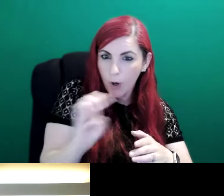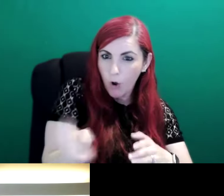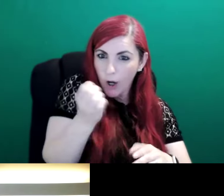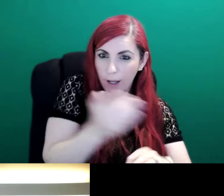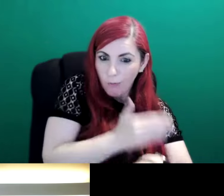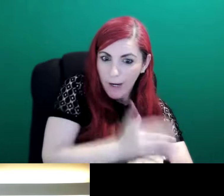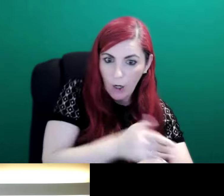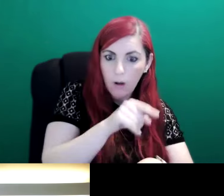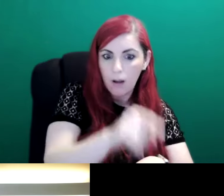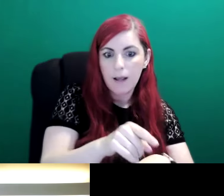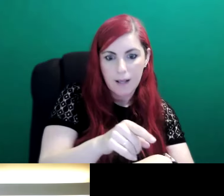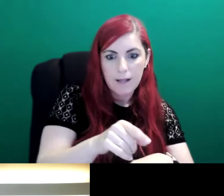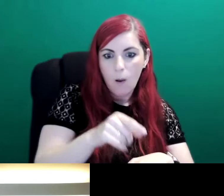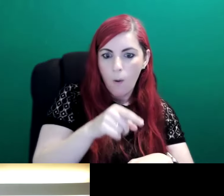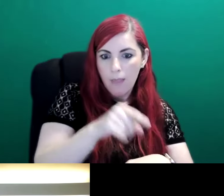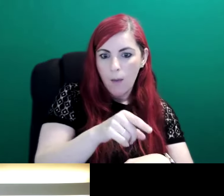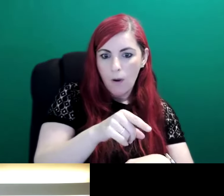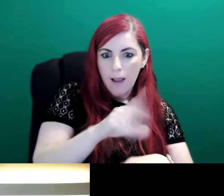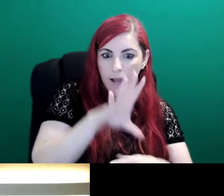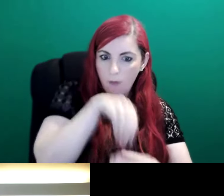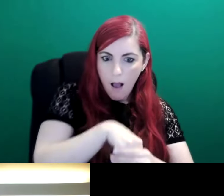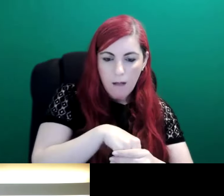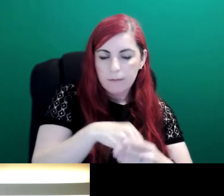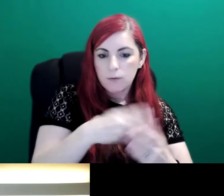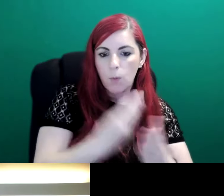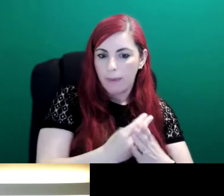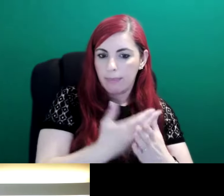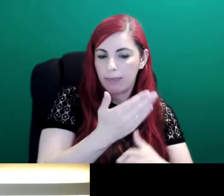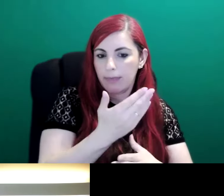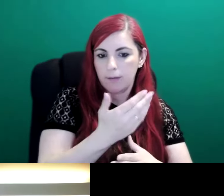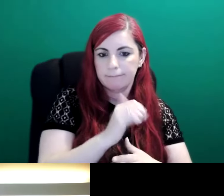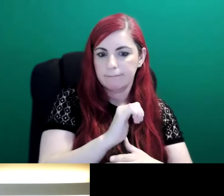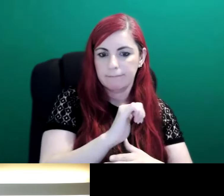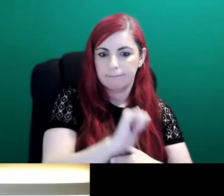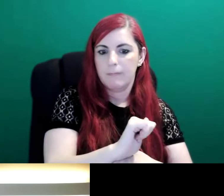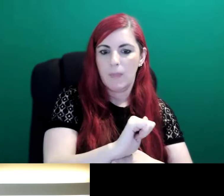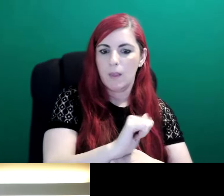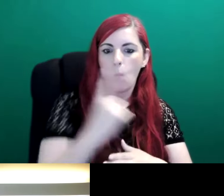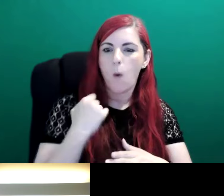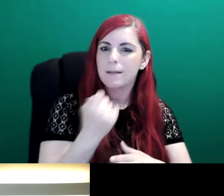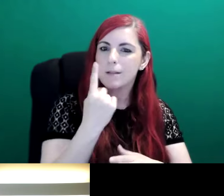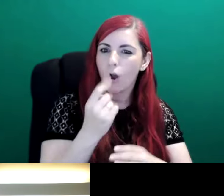were involved with the with the the White Stag group, and were hugely encouraging. So